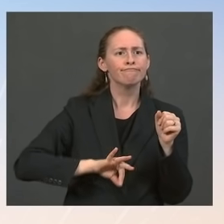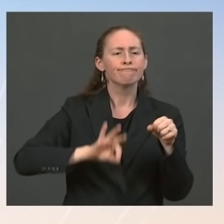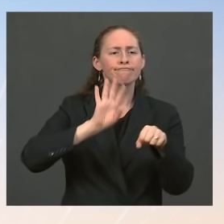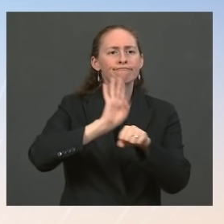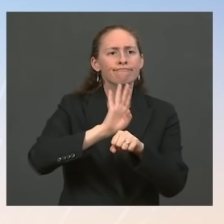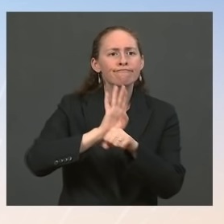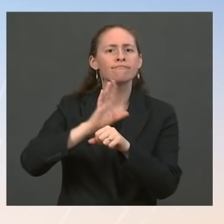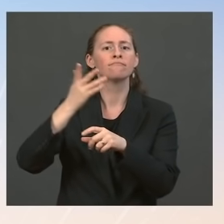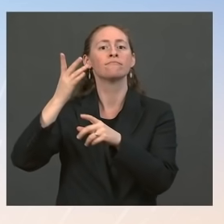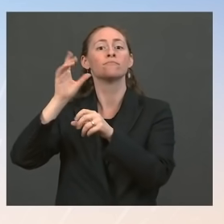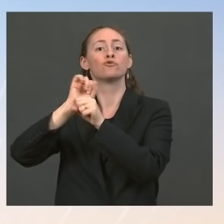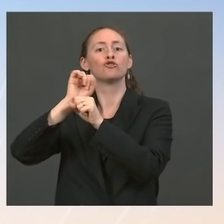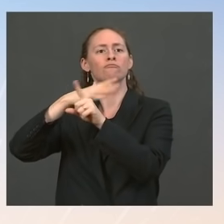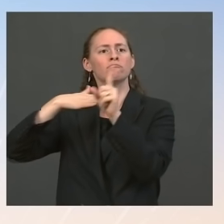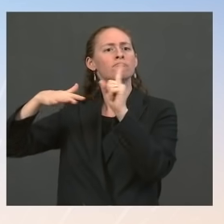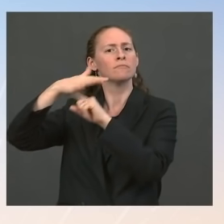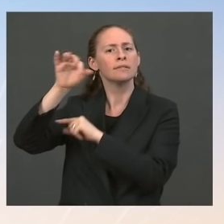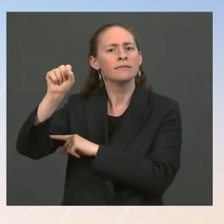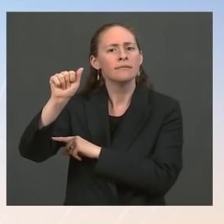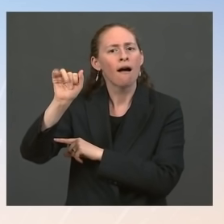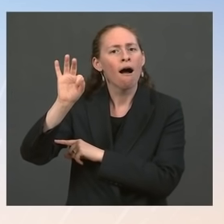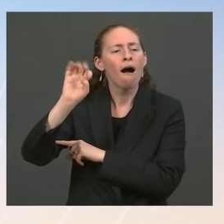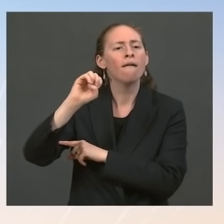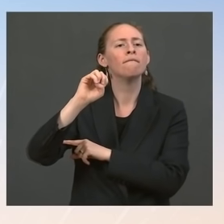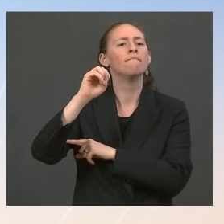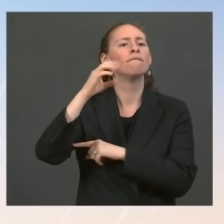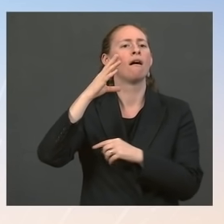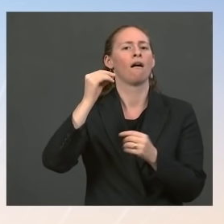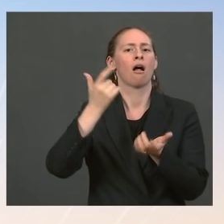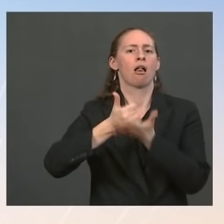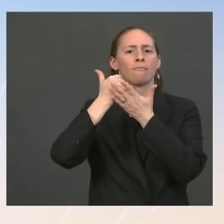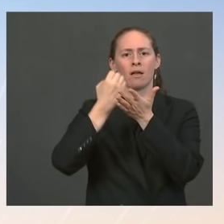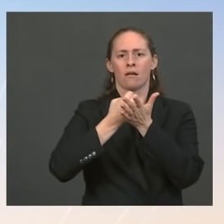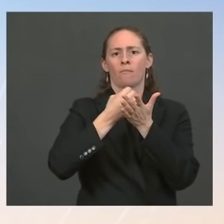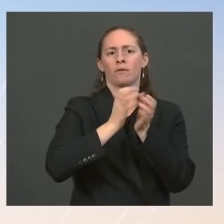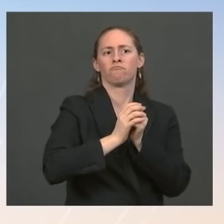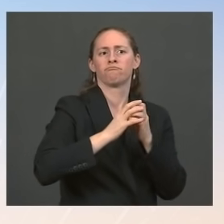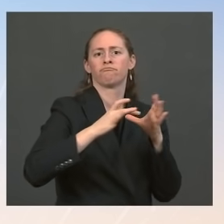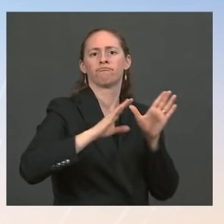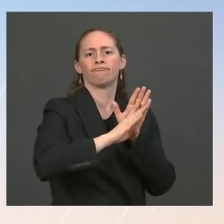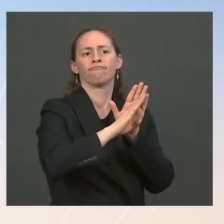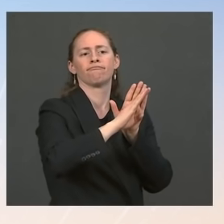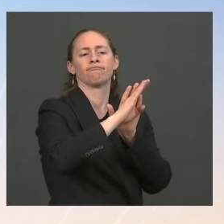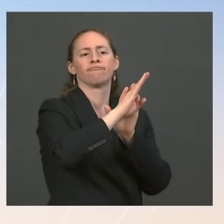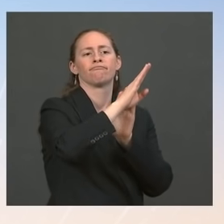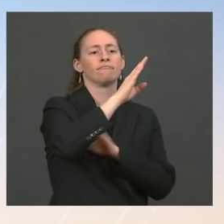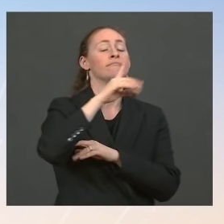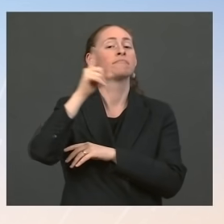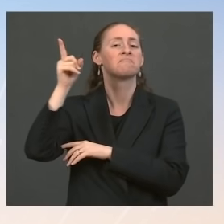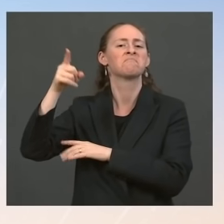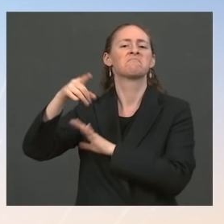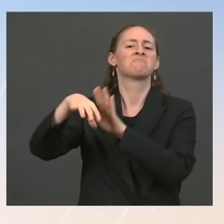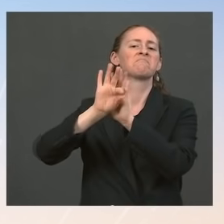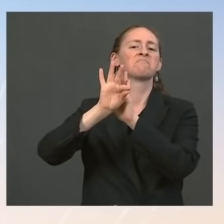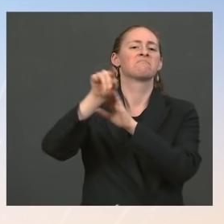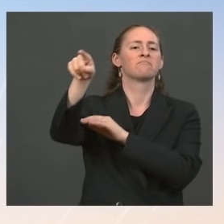and how they can be constructive to our economy. This is a place where we've identified some options to do exactly that, so that's why he's headed to Chicago tomorrow.